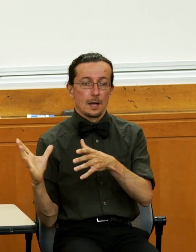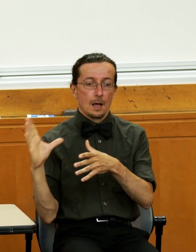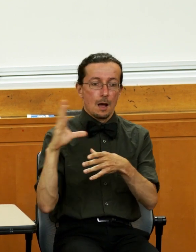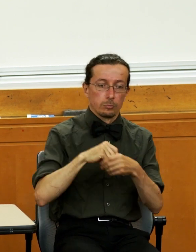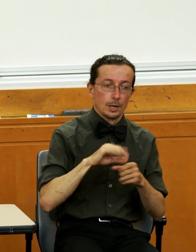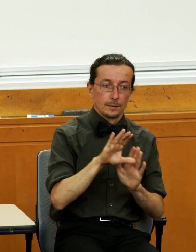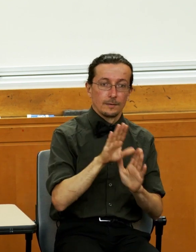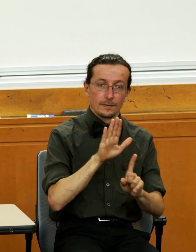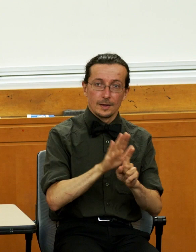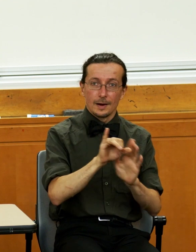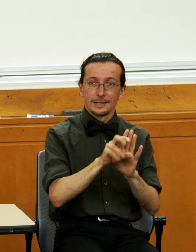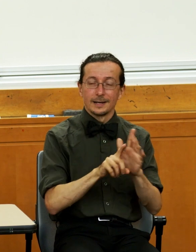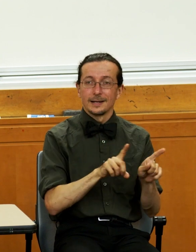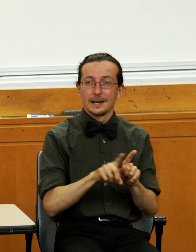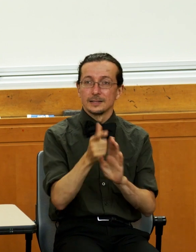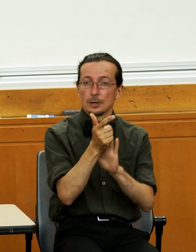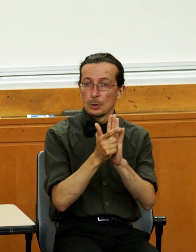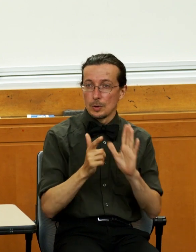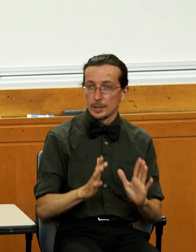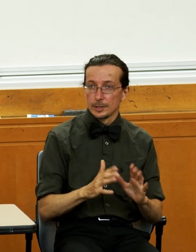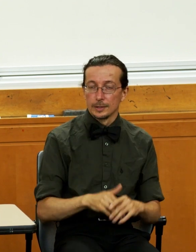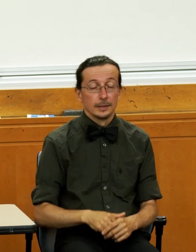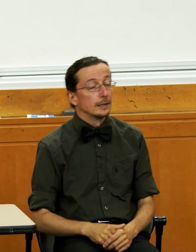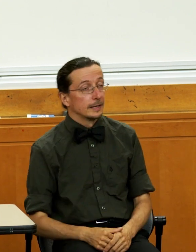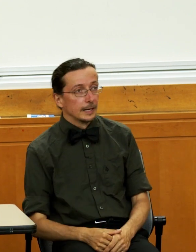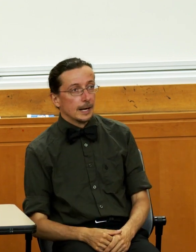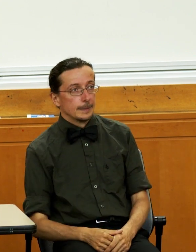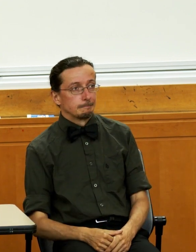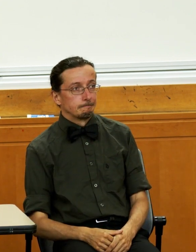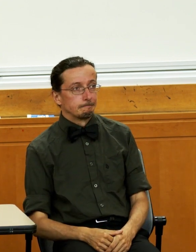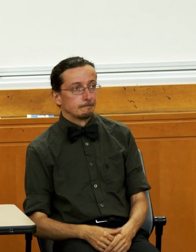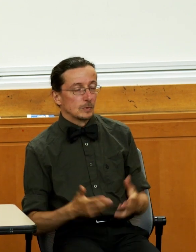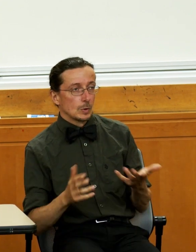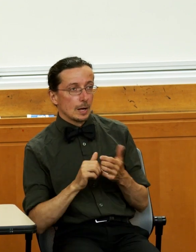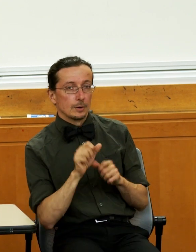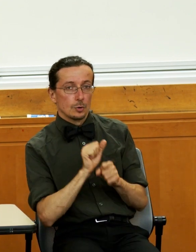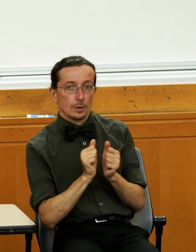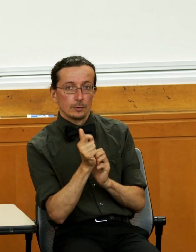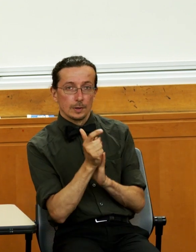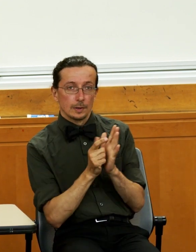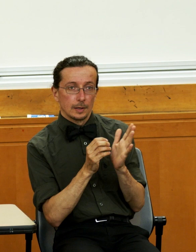Yeah, basically how do you work with law students, teach law students to work with community,